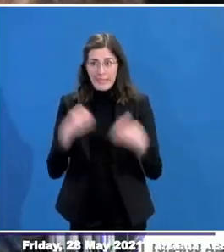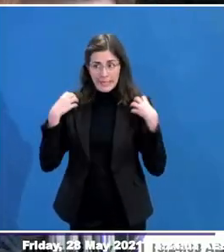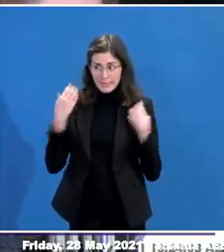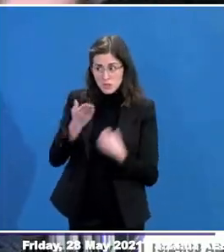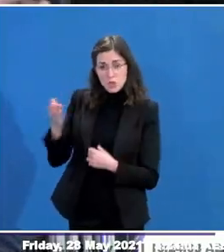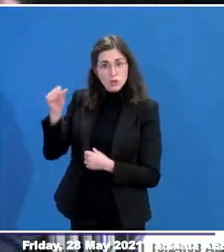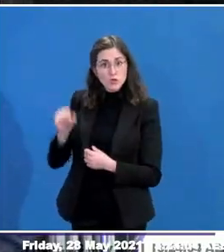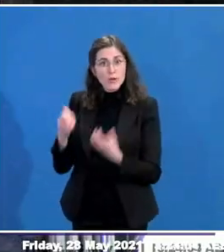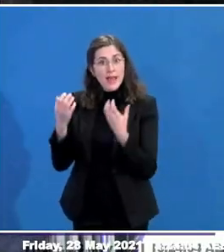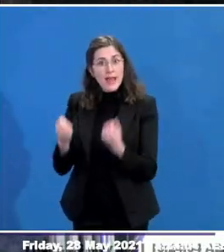should be a copy there on your desk.